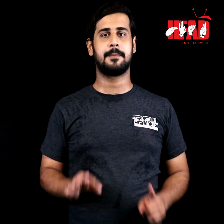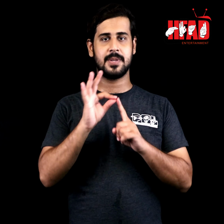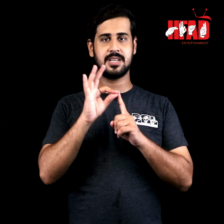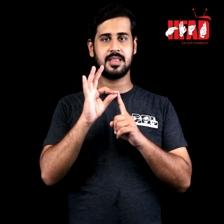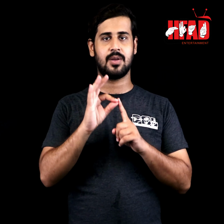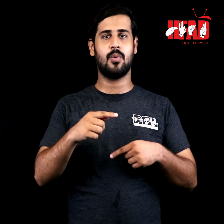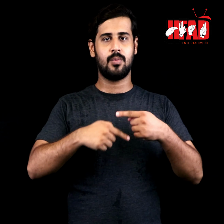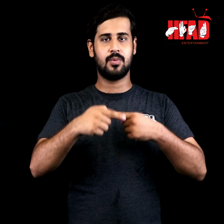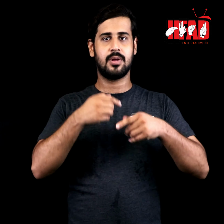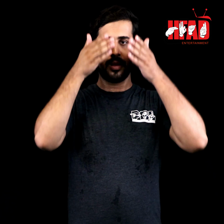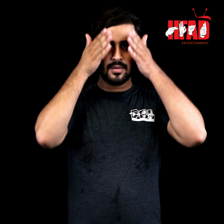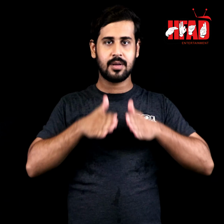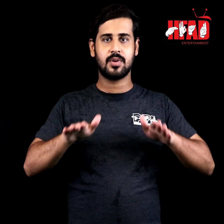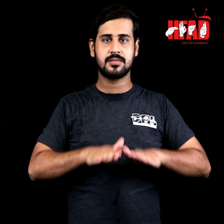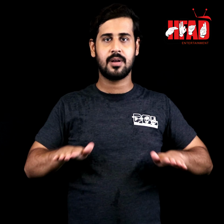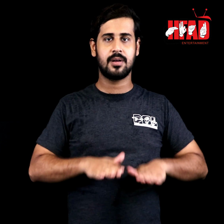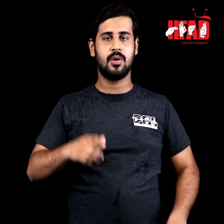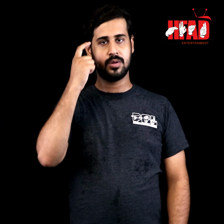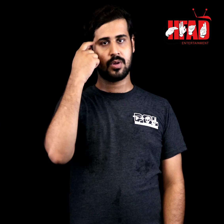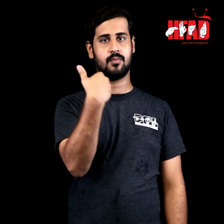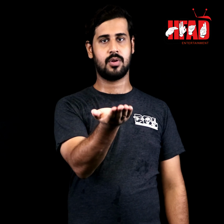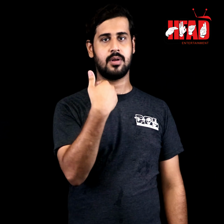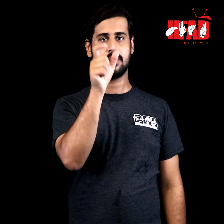Pakistan's national security adviser says